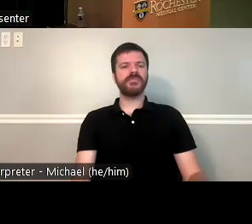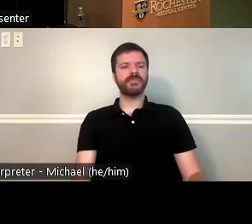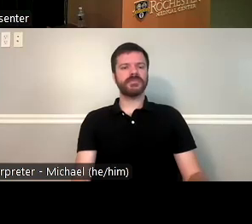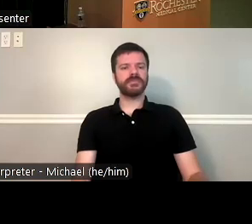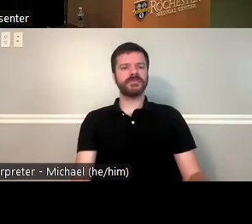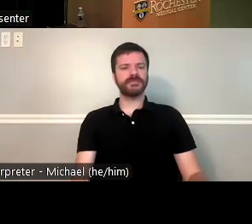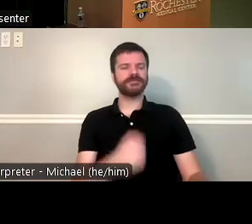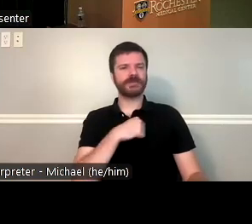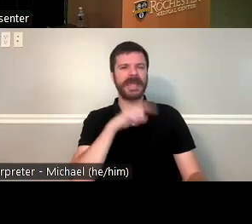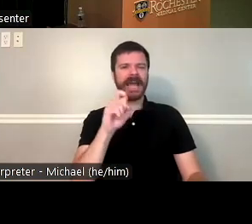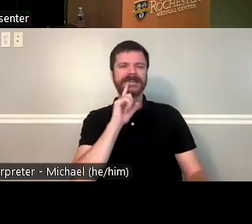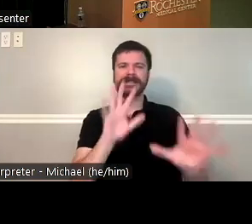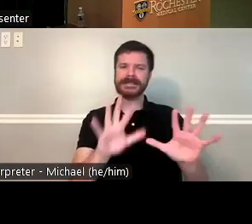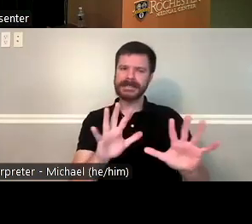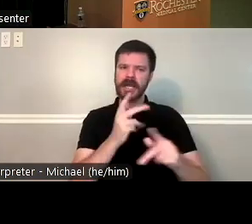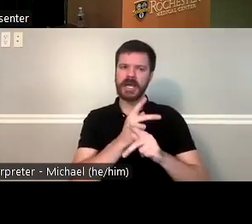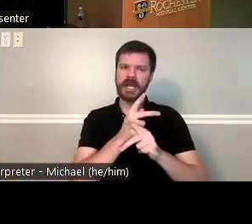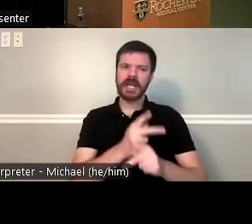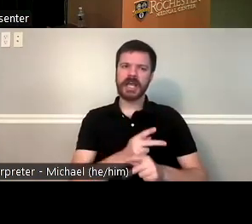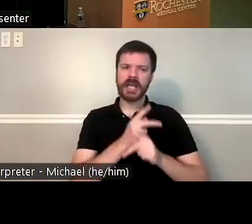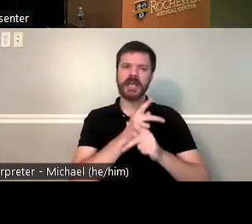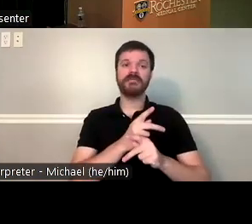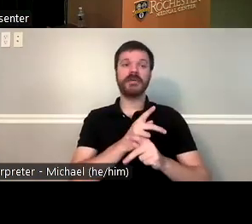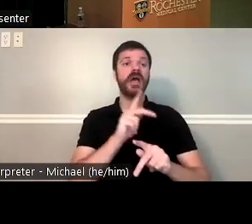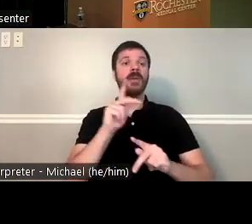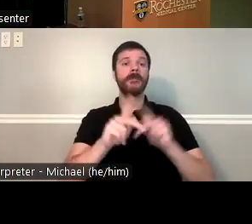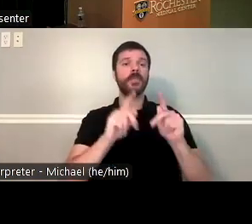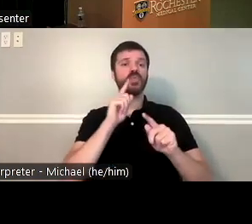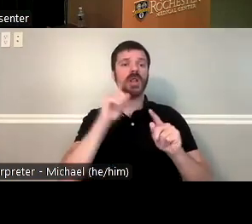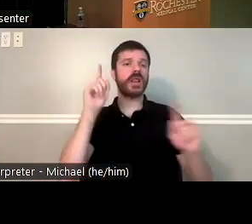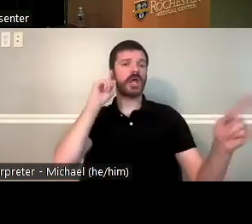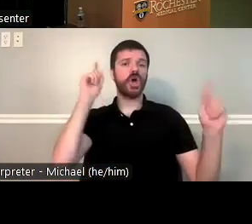be very careful because people are going to hear that around them because everybody wants them to